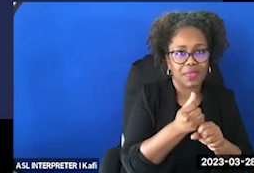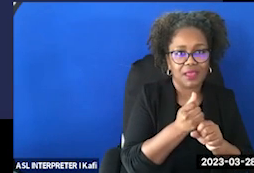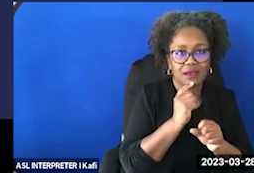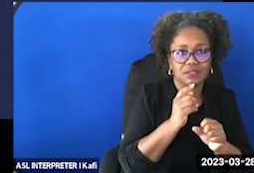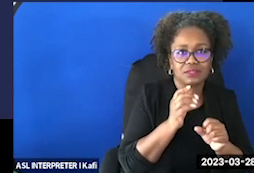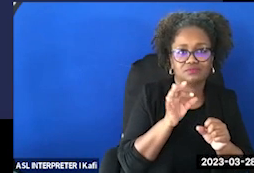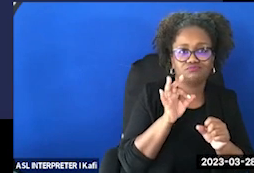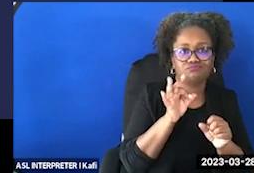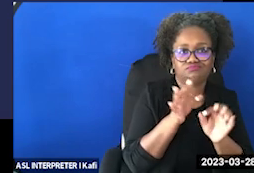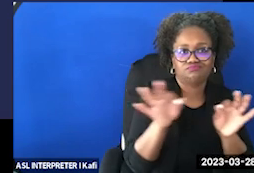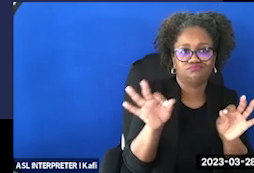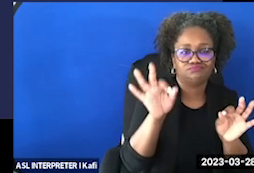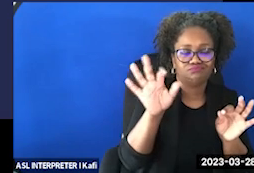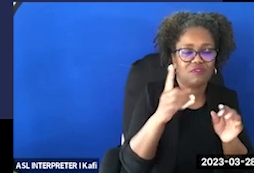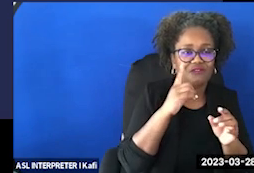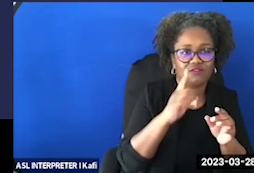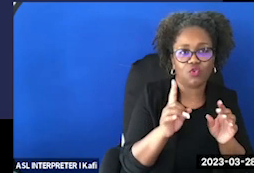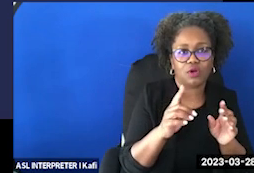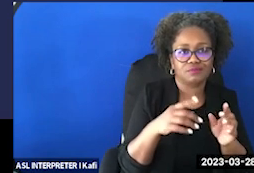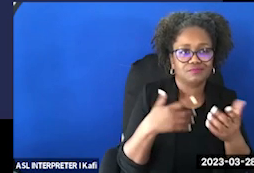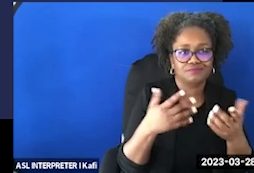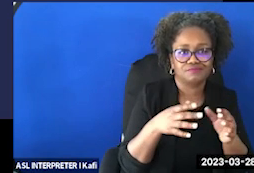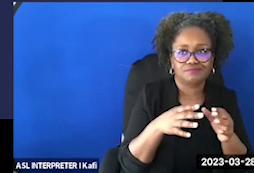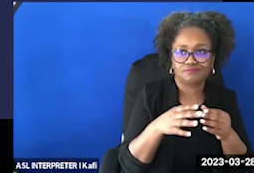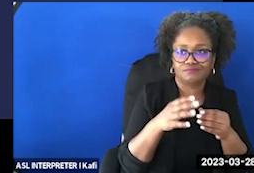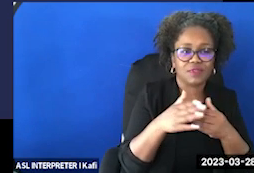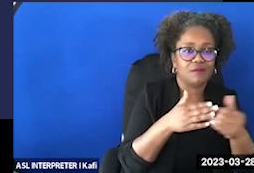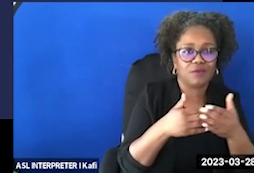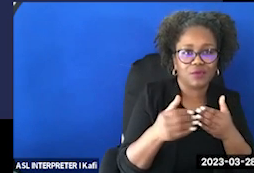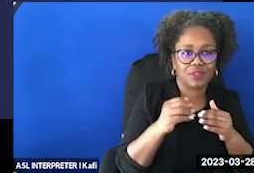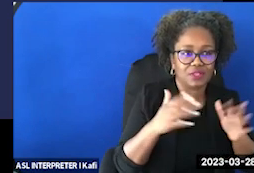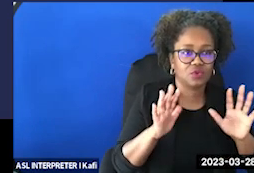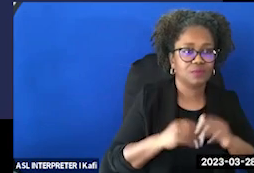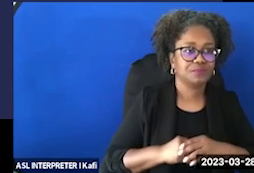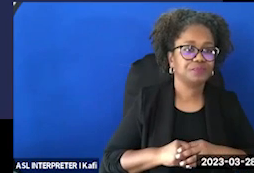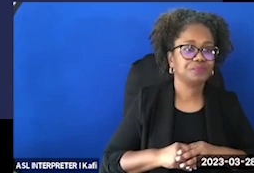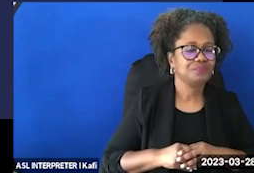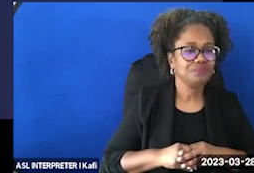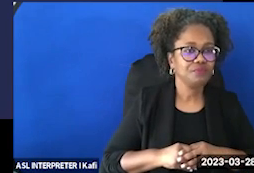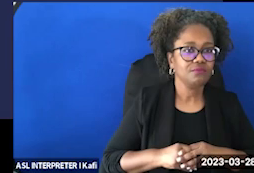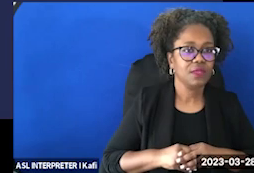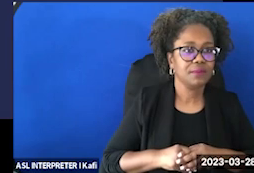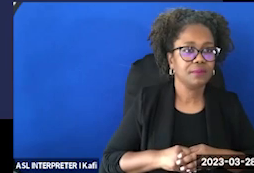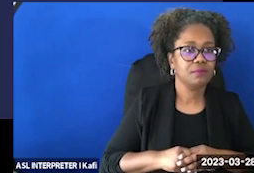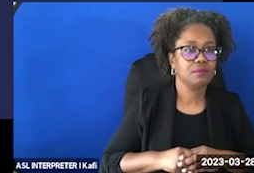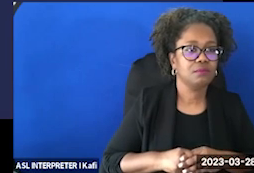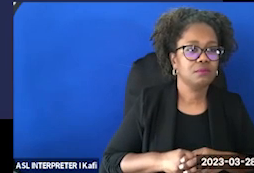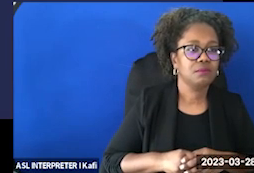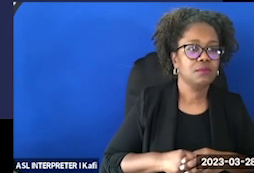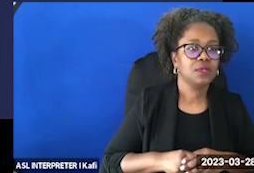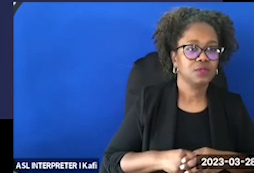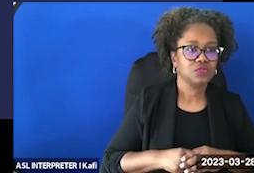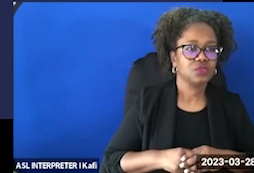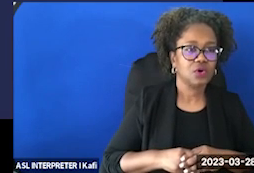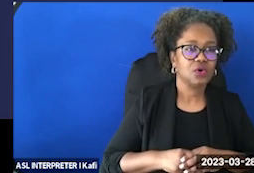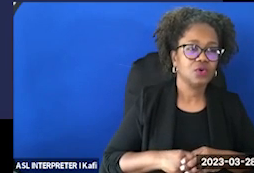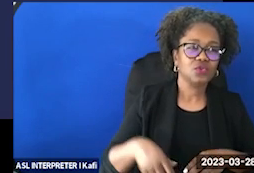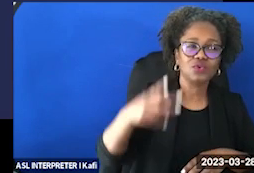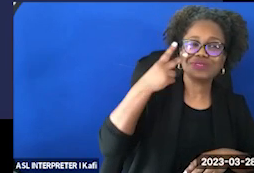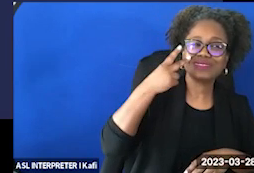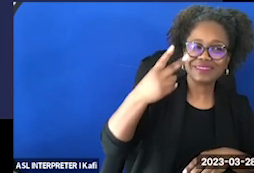Debbie Stine, Science & Technology Policy Academy: and hopefully, this will improve. But but, as you can sort of see, just from the Navajo example that I gave you know it, it seems to take forever.